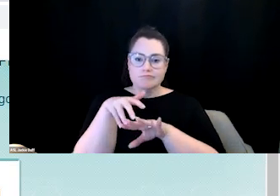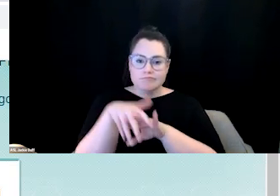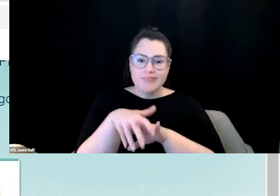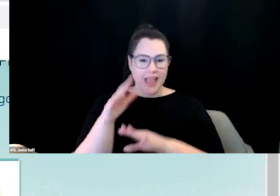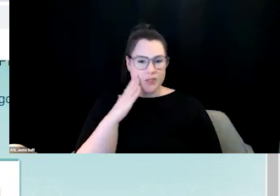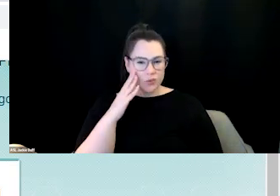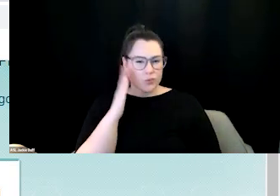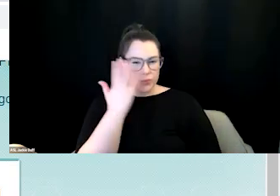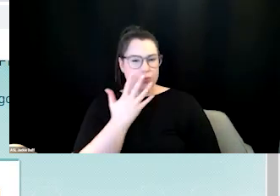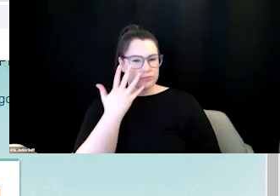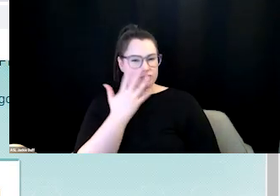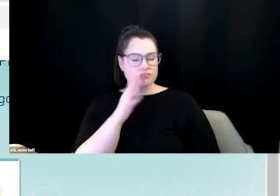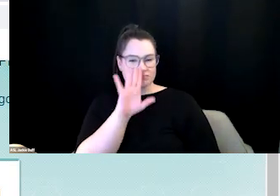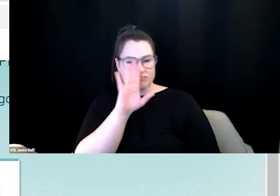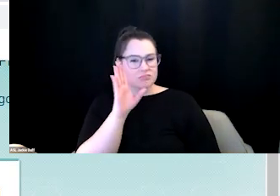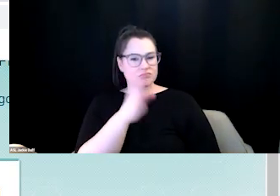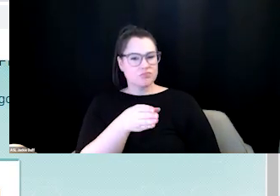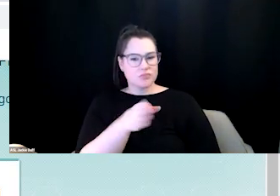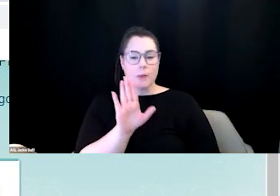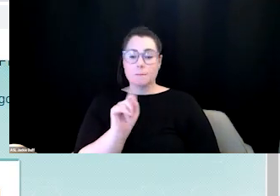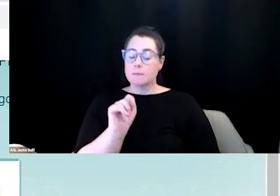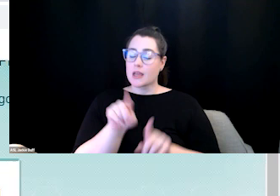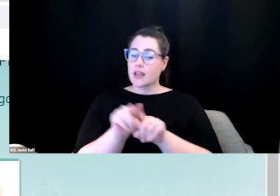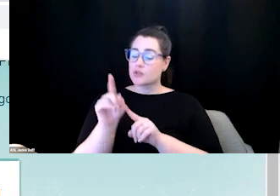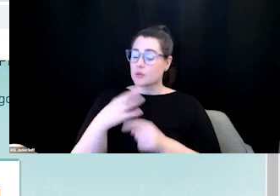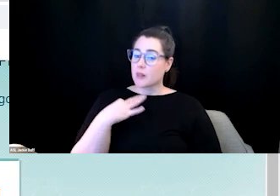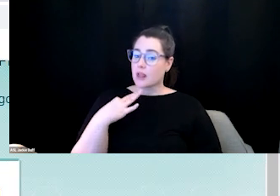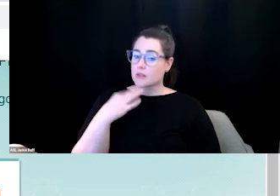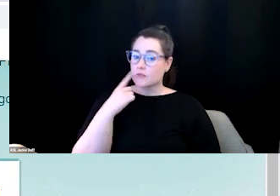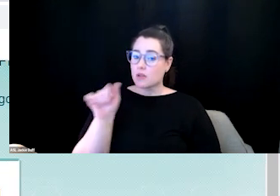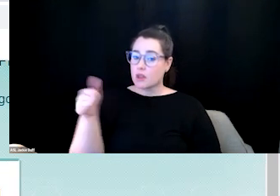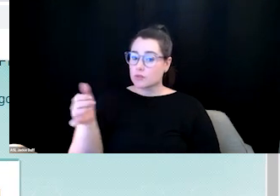But as you start applying for other solicitations or other proposal types at NSF,